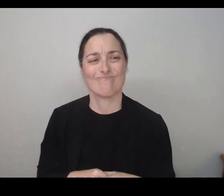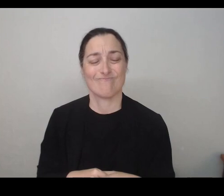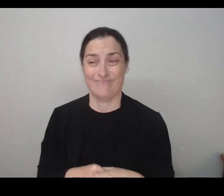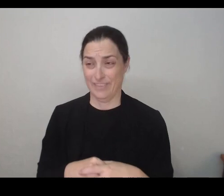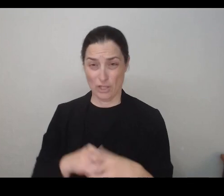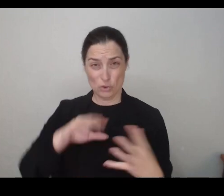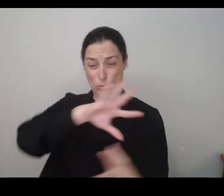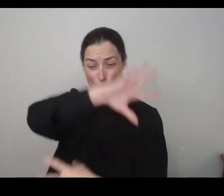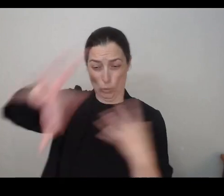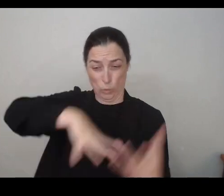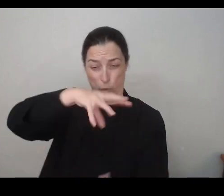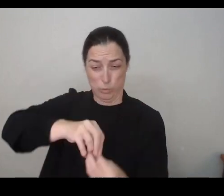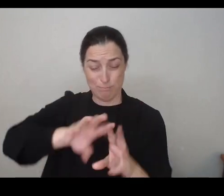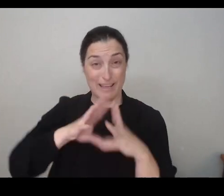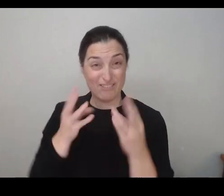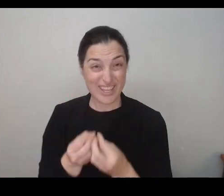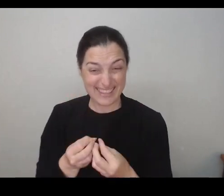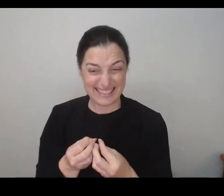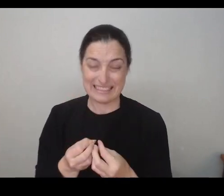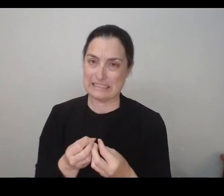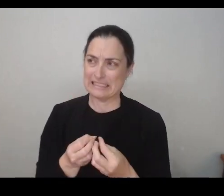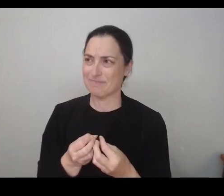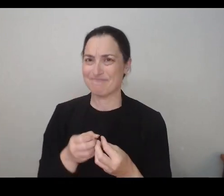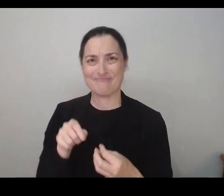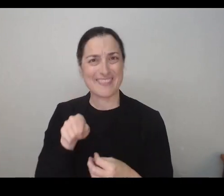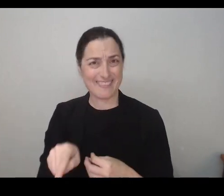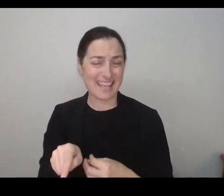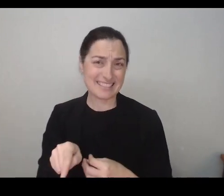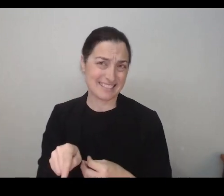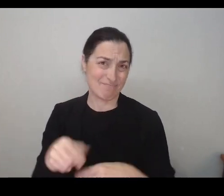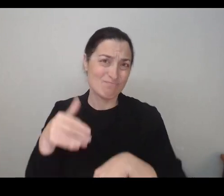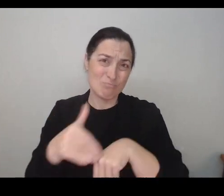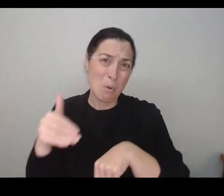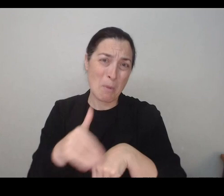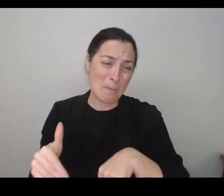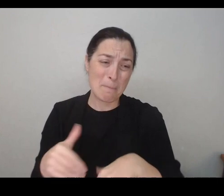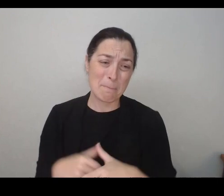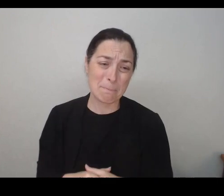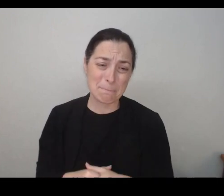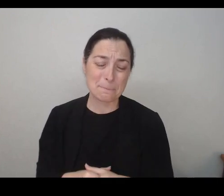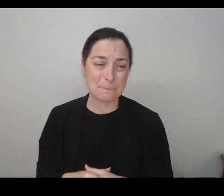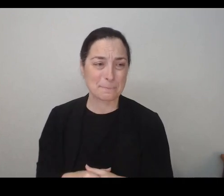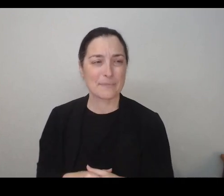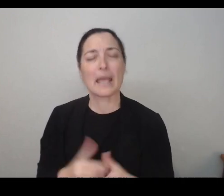it's quite problematic. And when you read, something which strikes me,